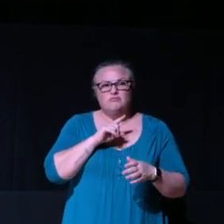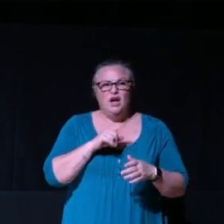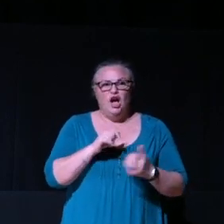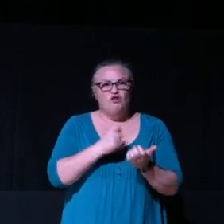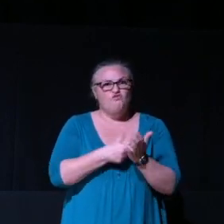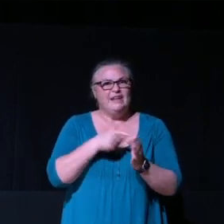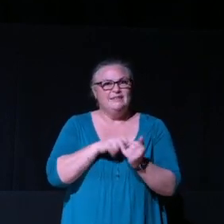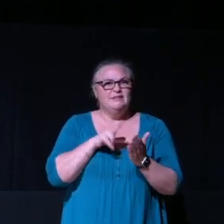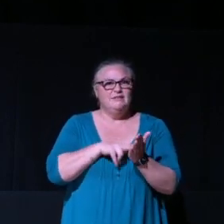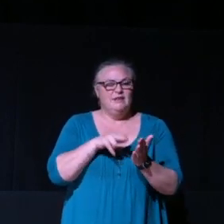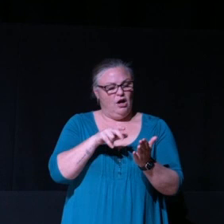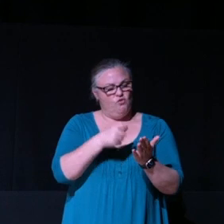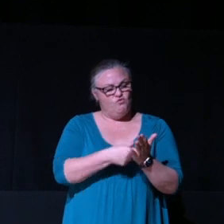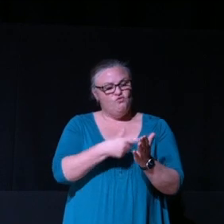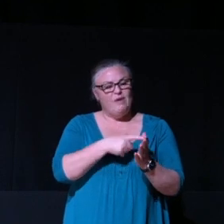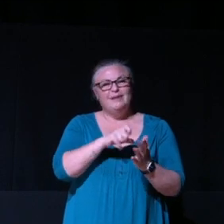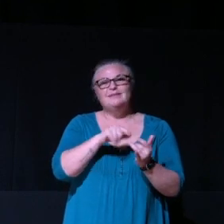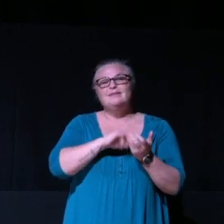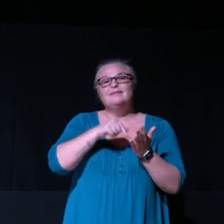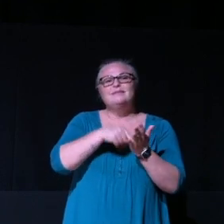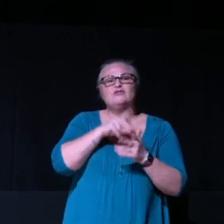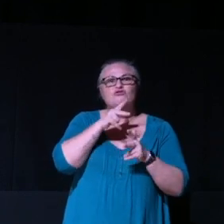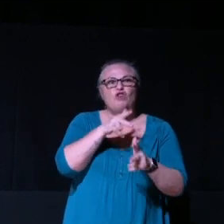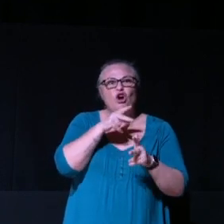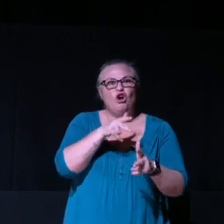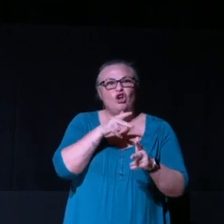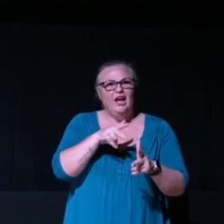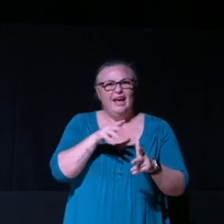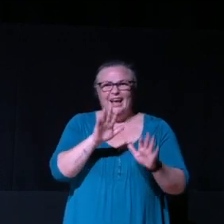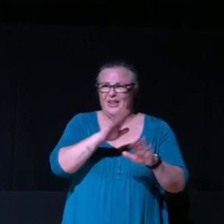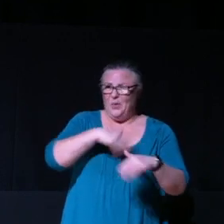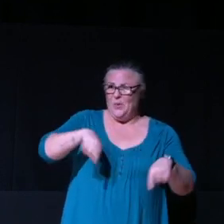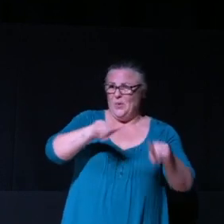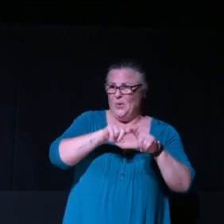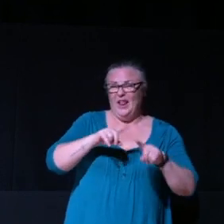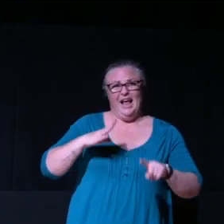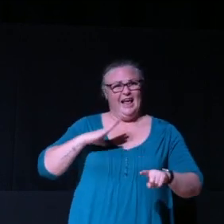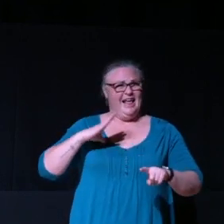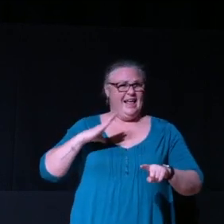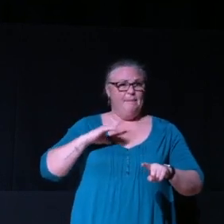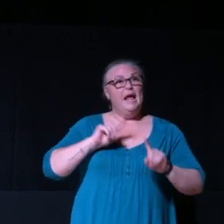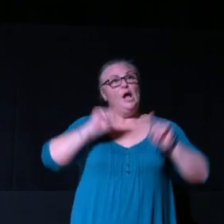And then like it becomes bad outside of the room. I just there is a different level of kind of control and stuff.